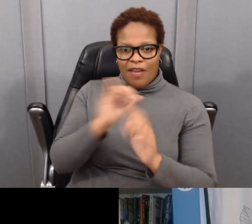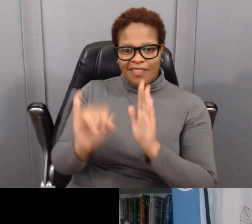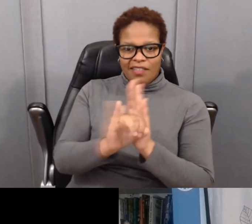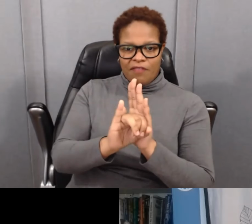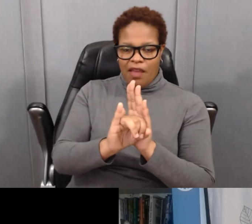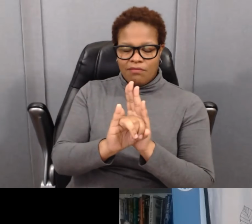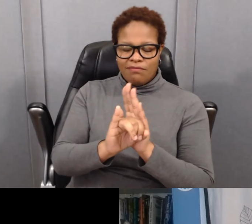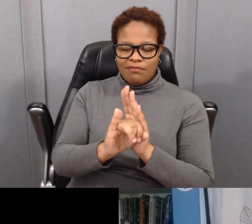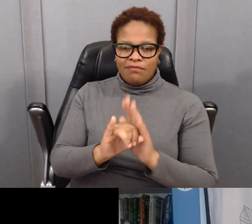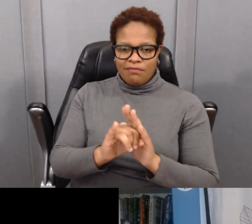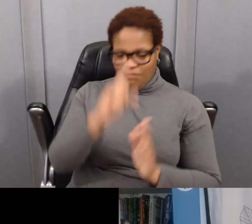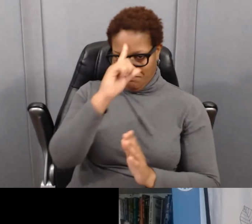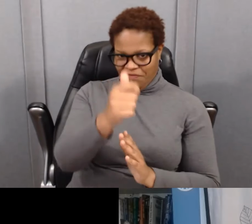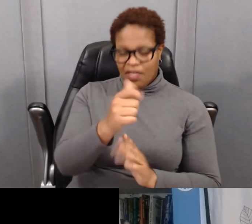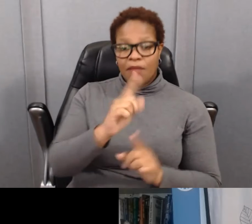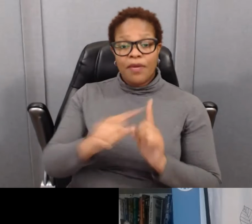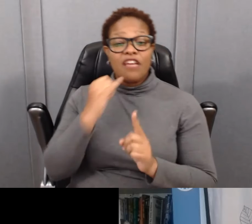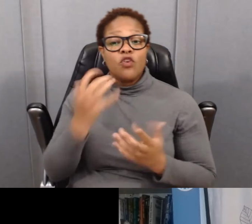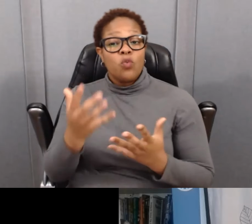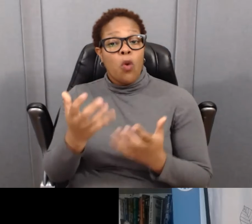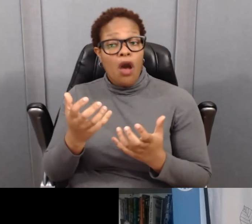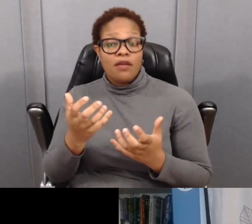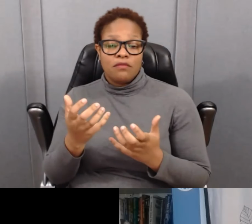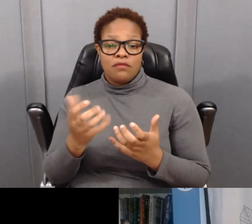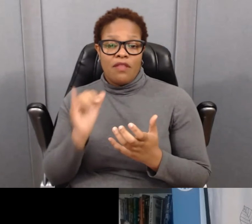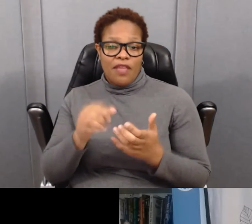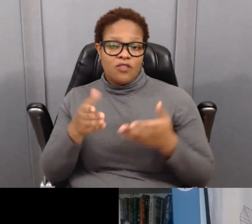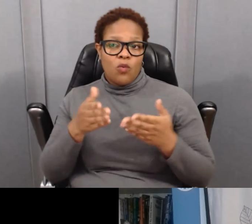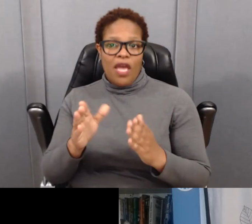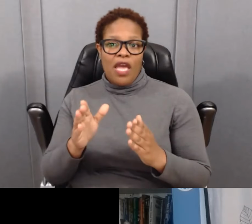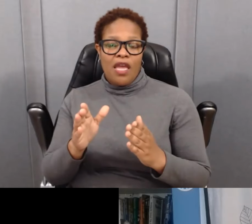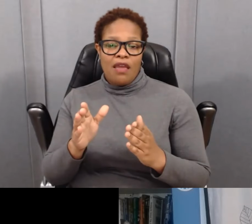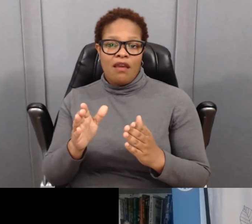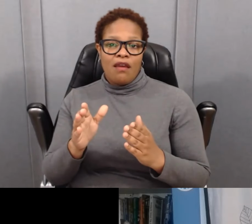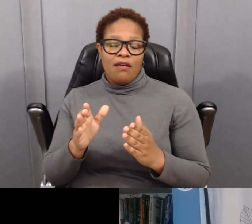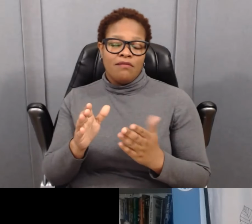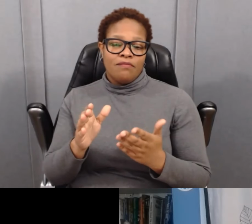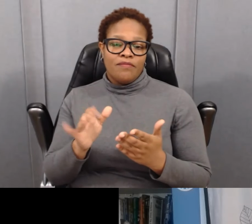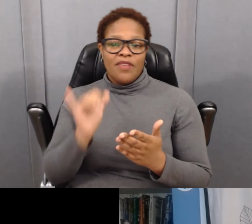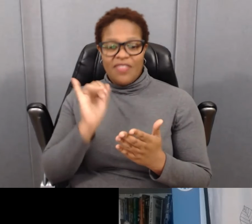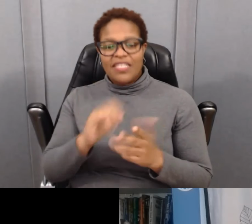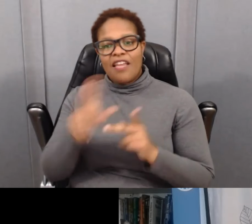But if people want to do that, that is a way of disseminating, that is a version of access.